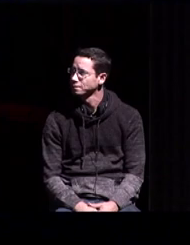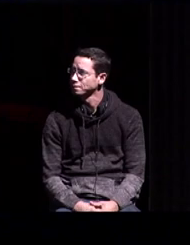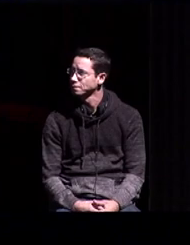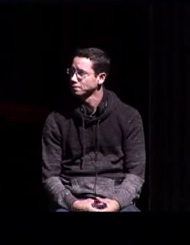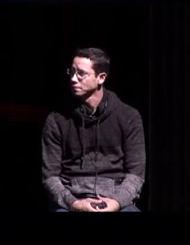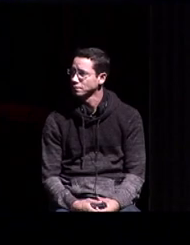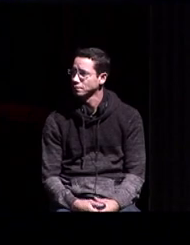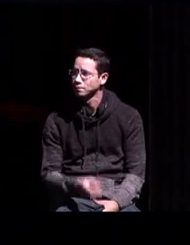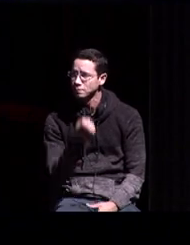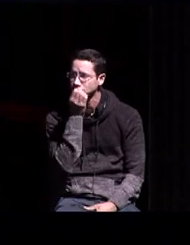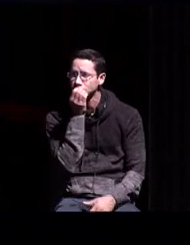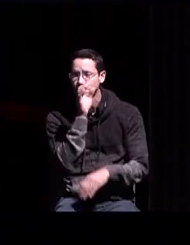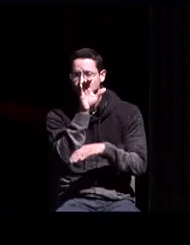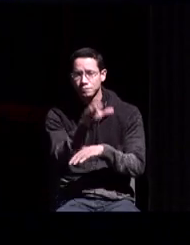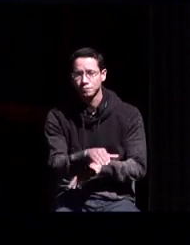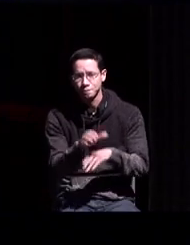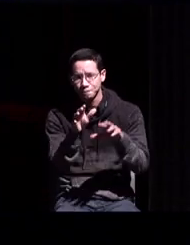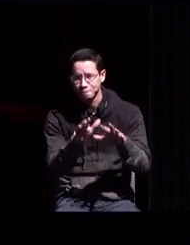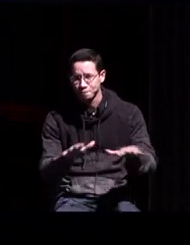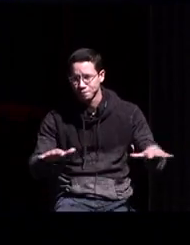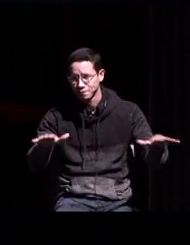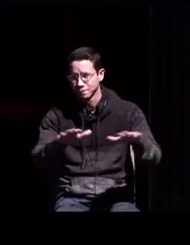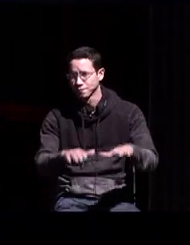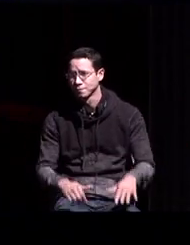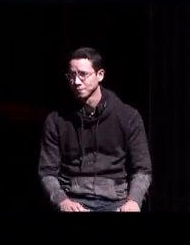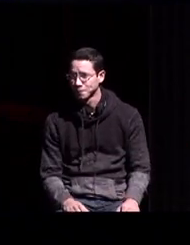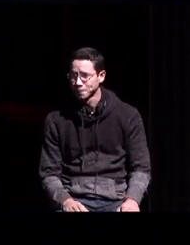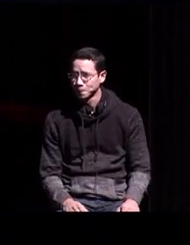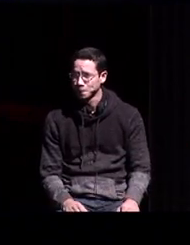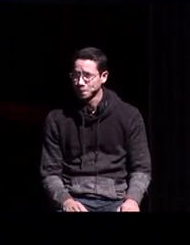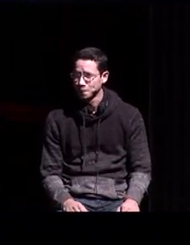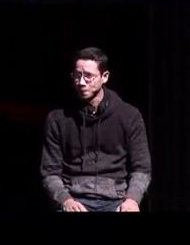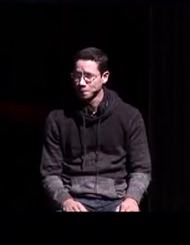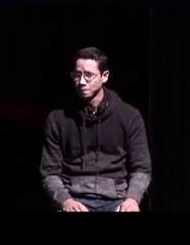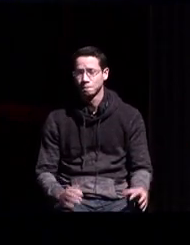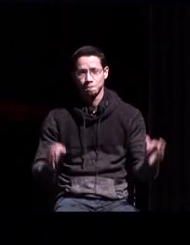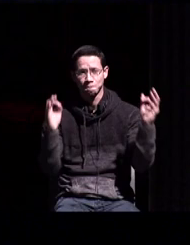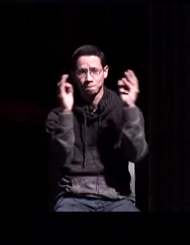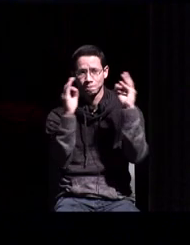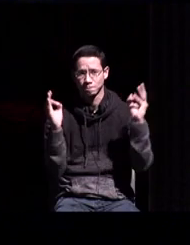Good morning to your all. I’m very happy that my work